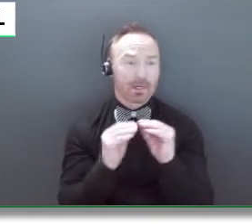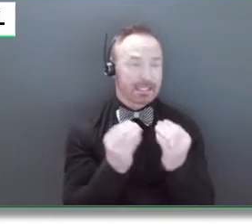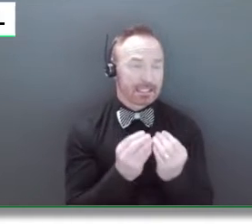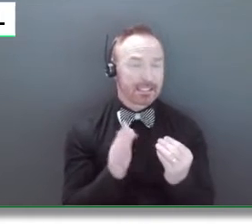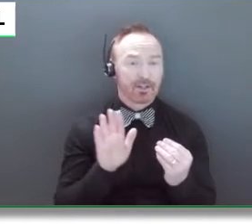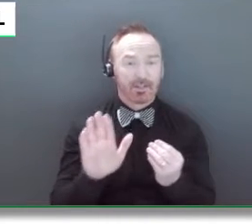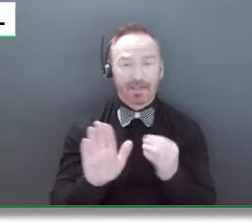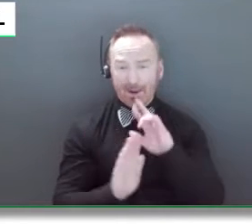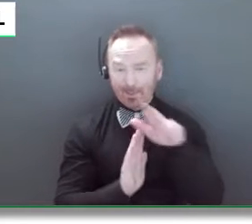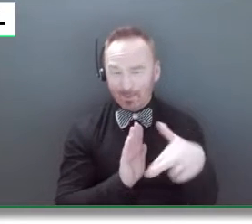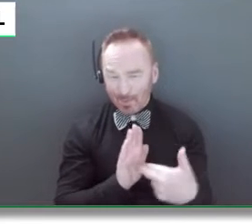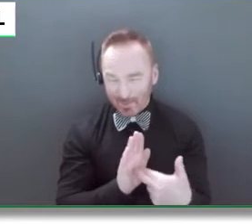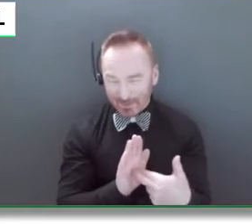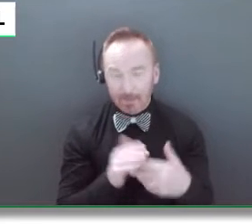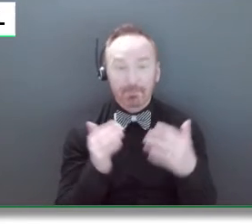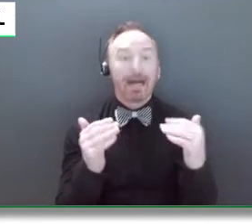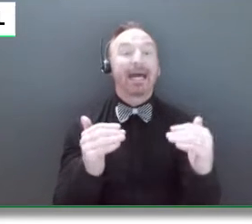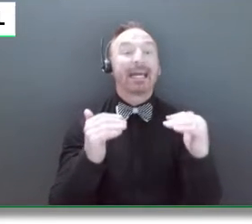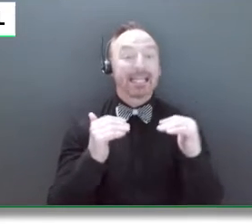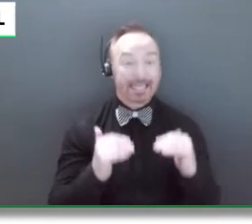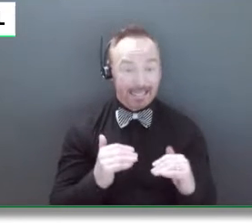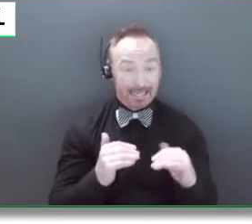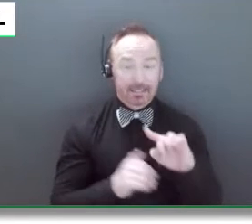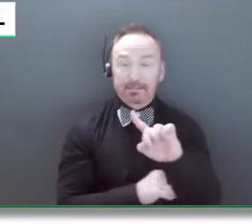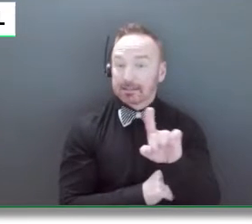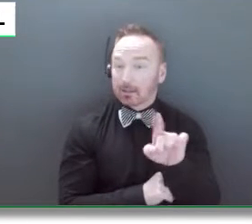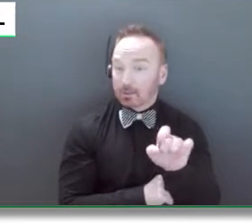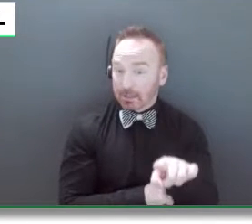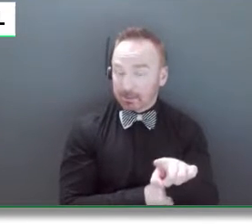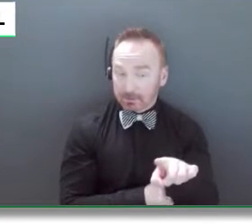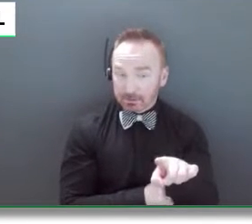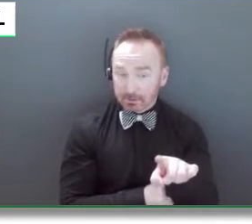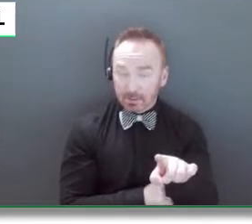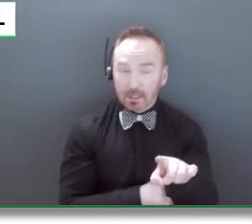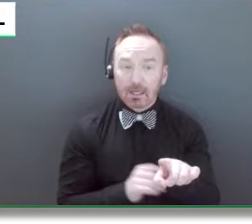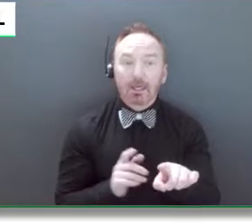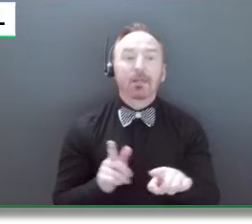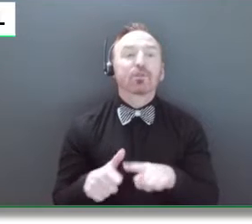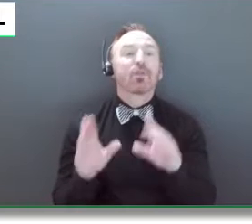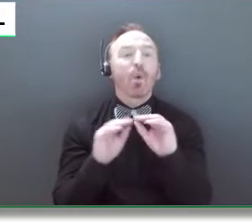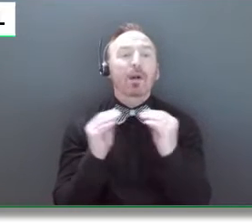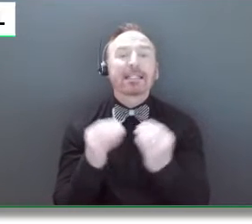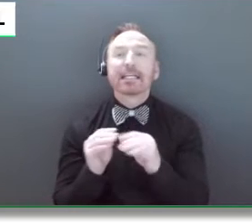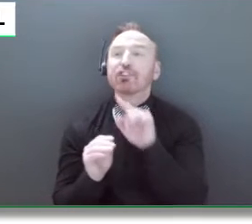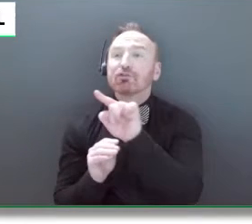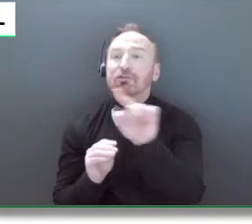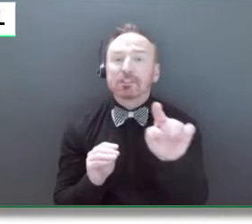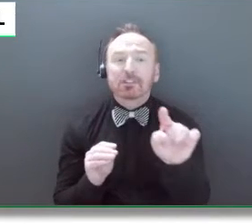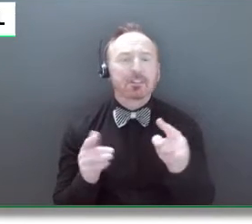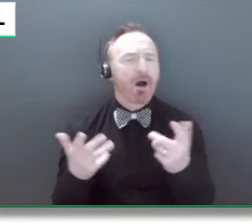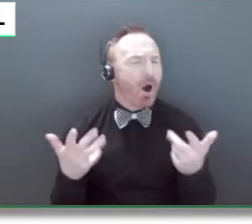question. That you know they're already in existence are a number of organizations and agencies that help make the outdoor